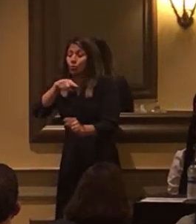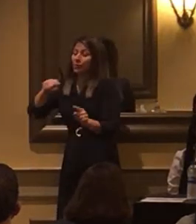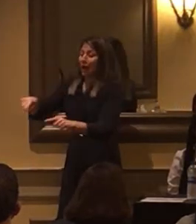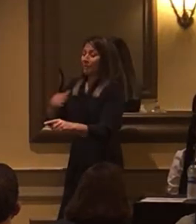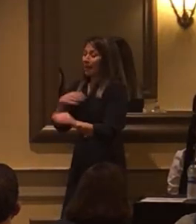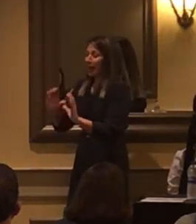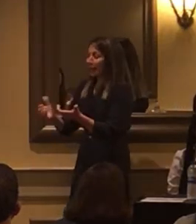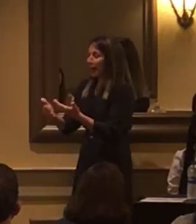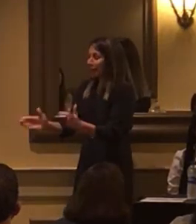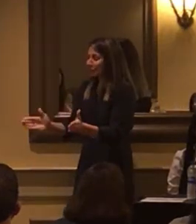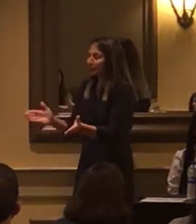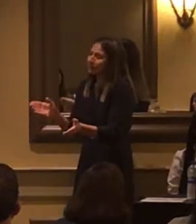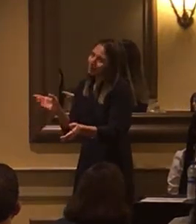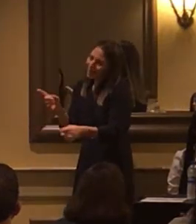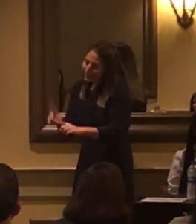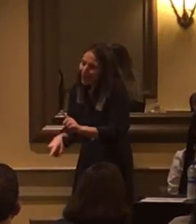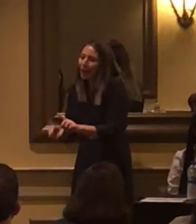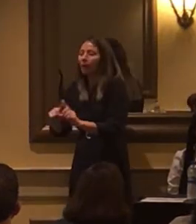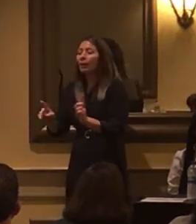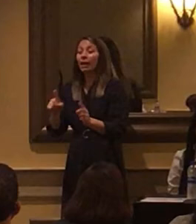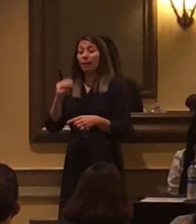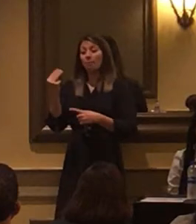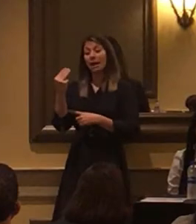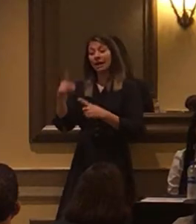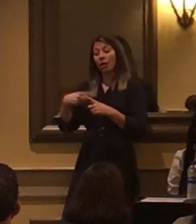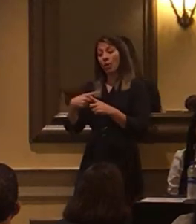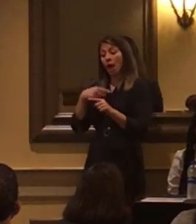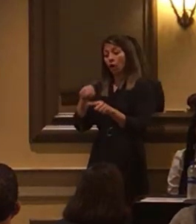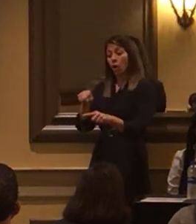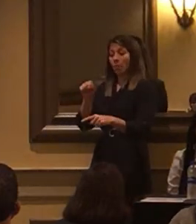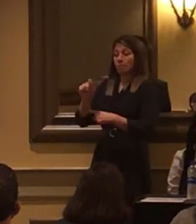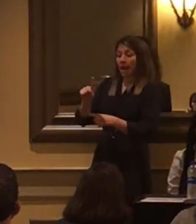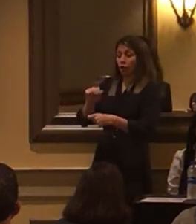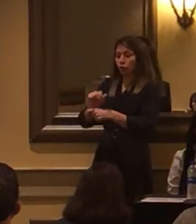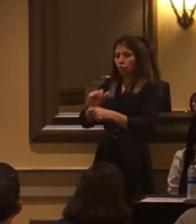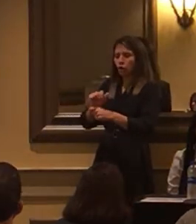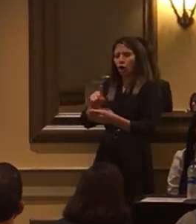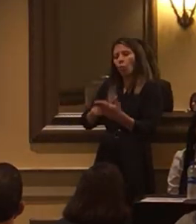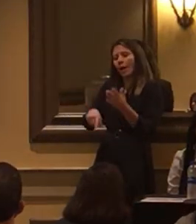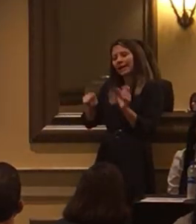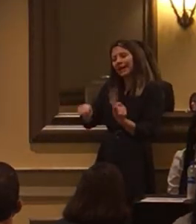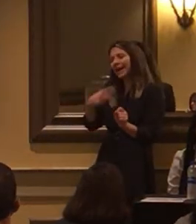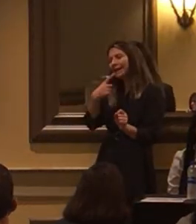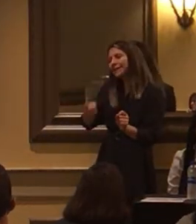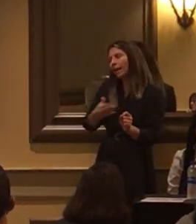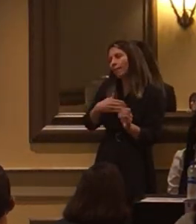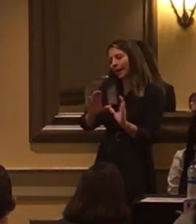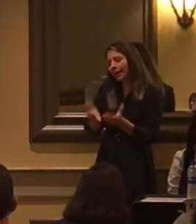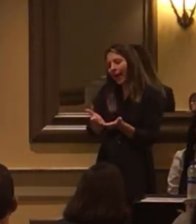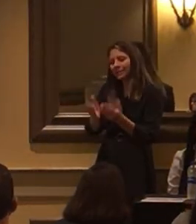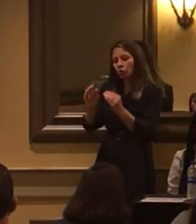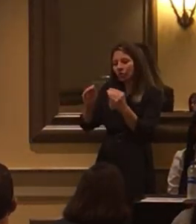go back to my class on Monday and tell them? Or maybe even something that you wish had been told to you